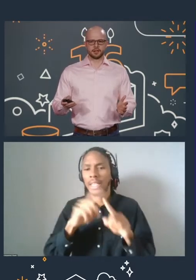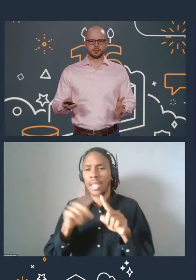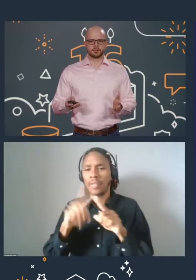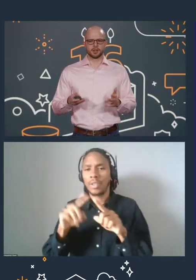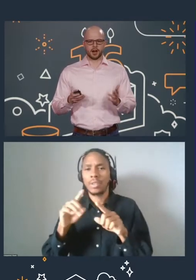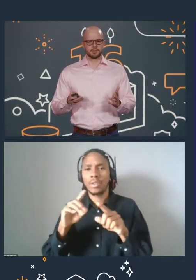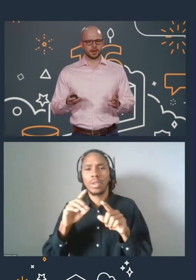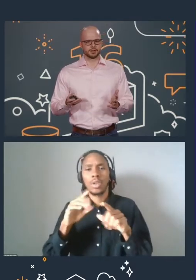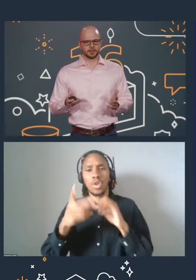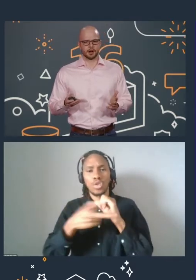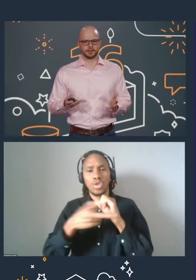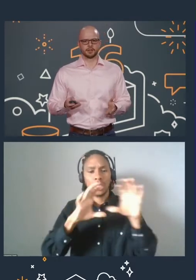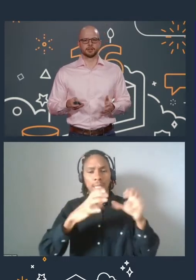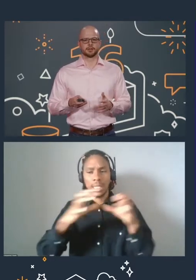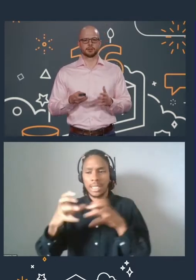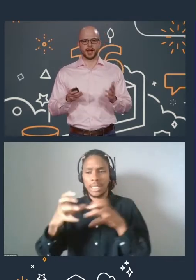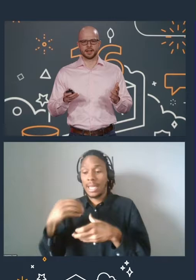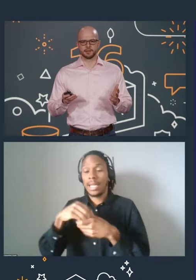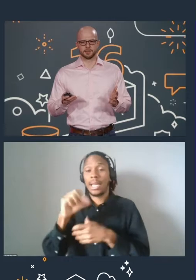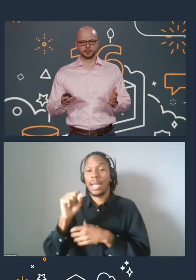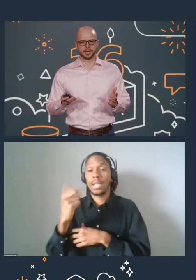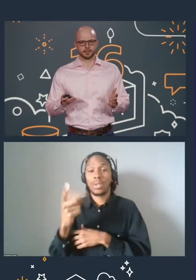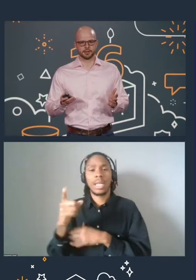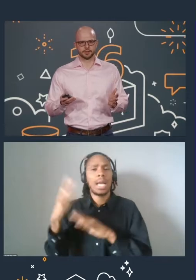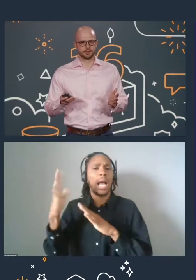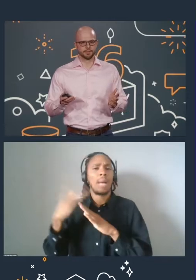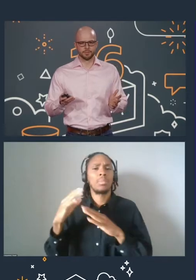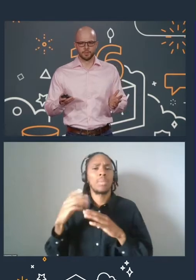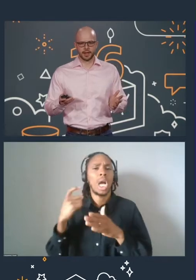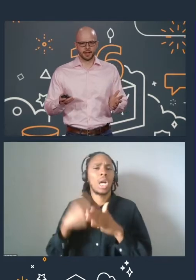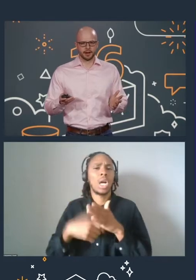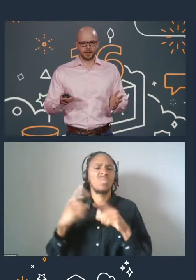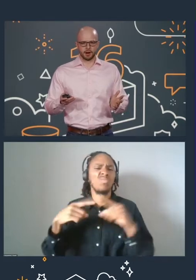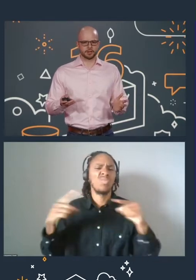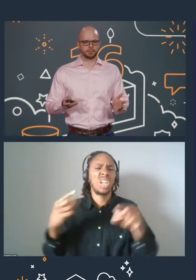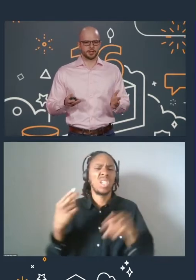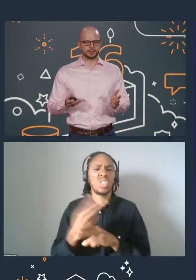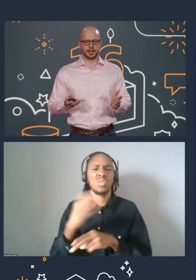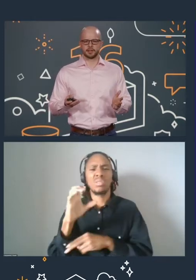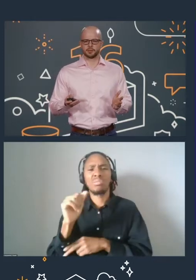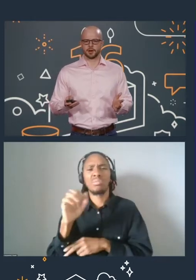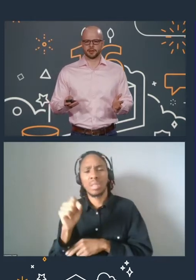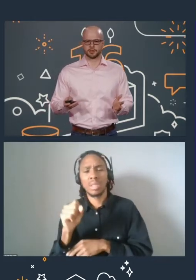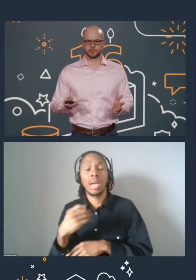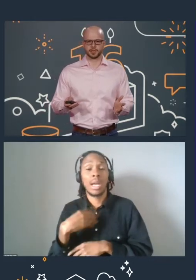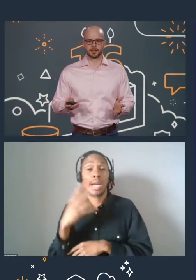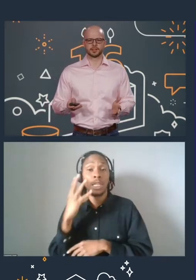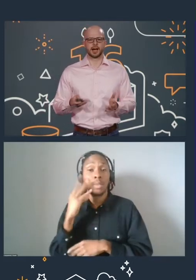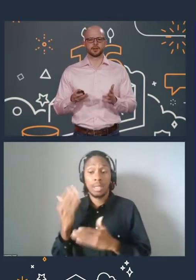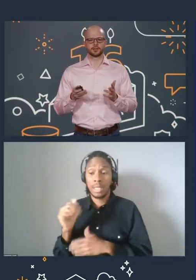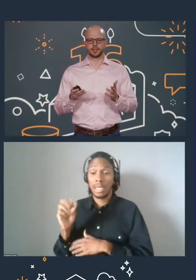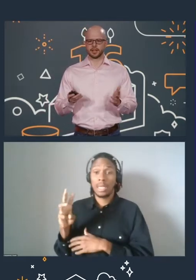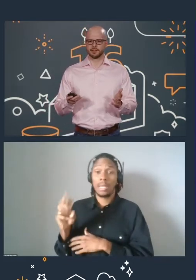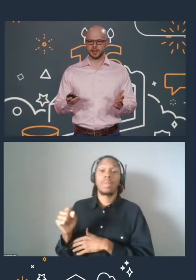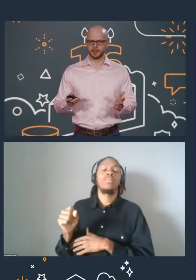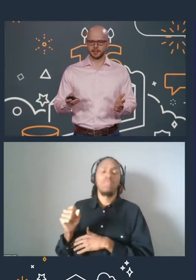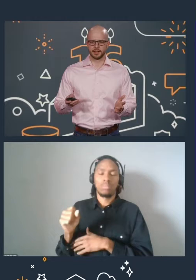Customers can optimize their cost in a variety of use cases. Our experience at AWS has really allowed us to innovate